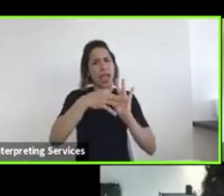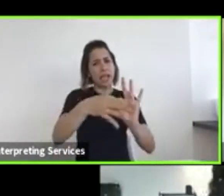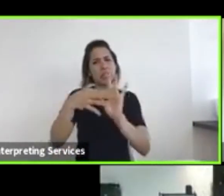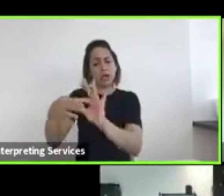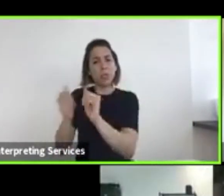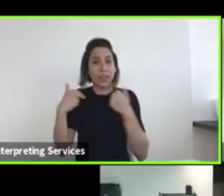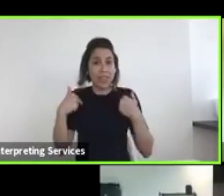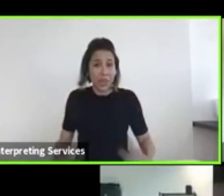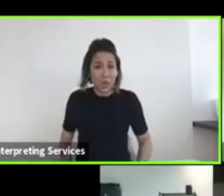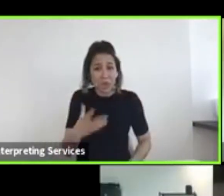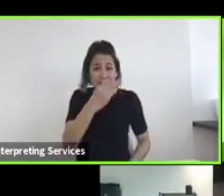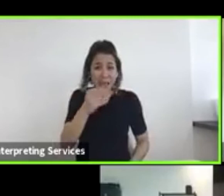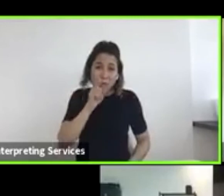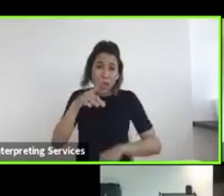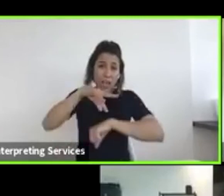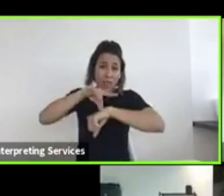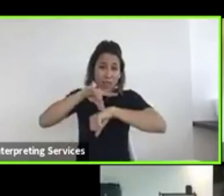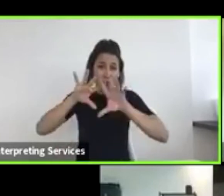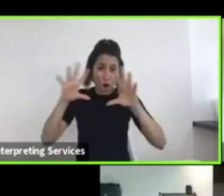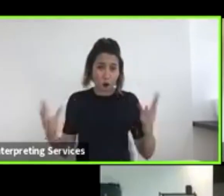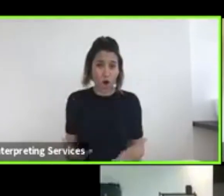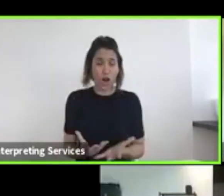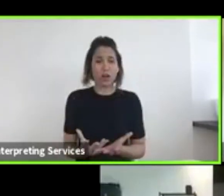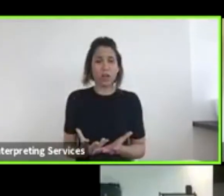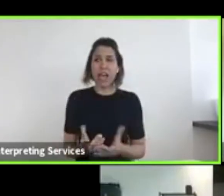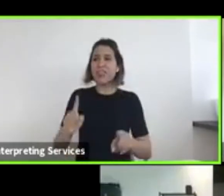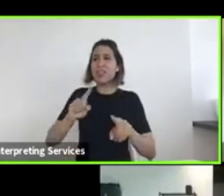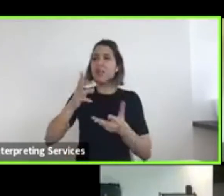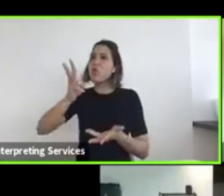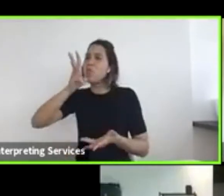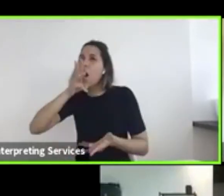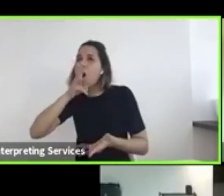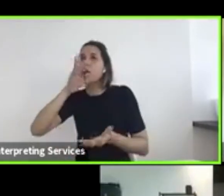HUMANS, BUT, WITH THE EARTH. AND WITH THE ELEMENTS.